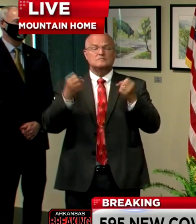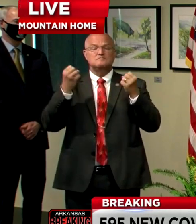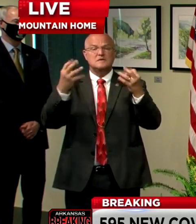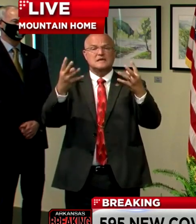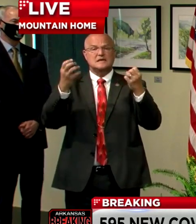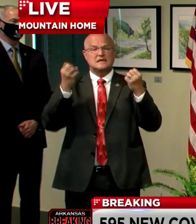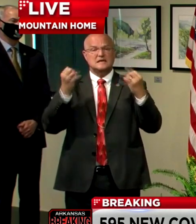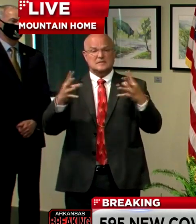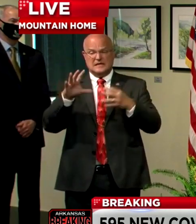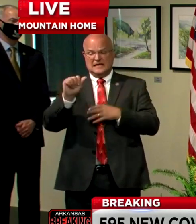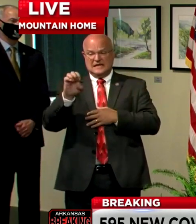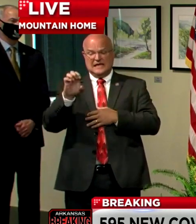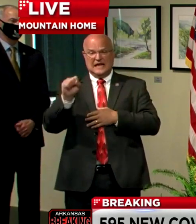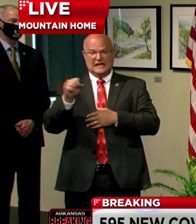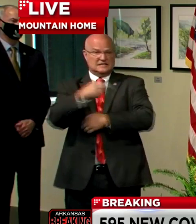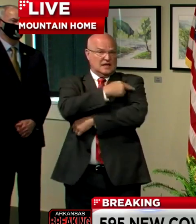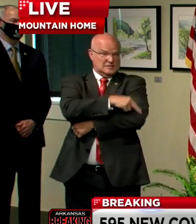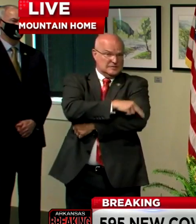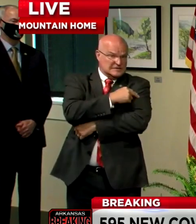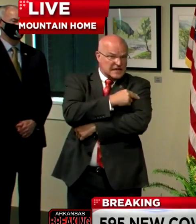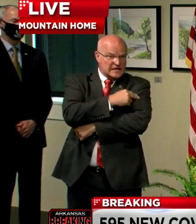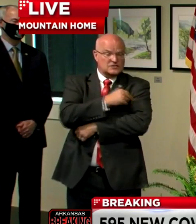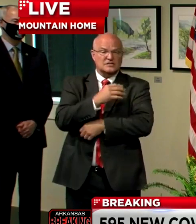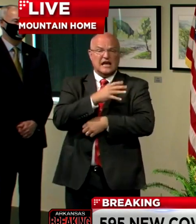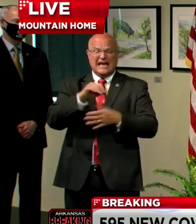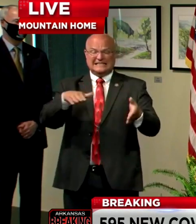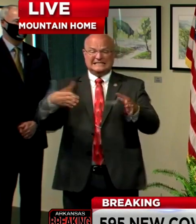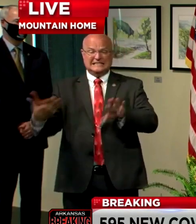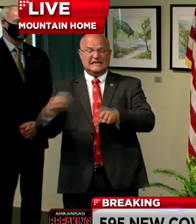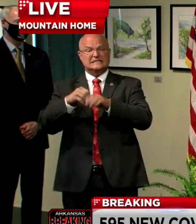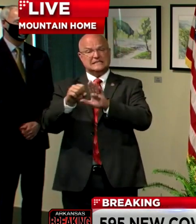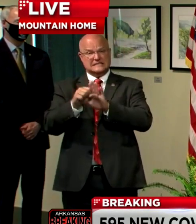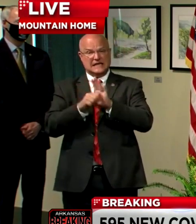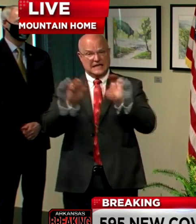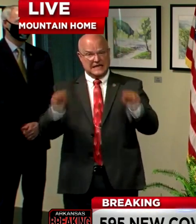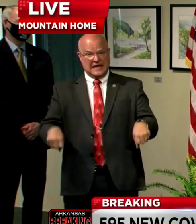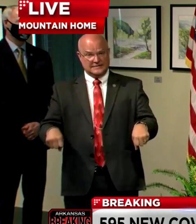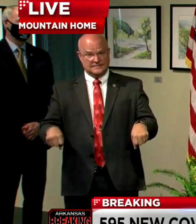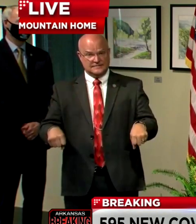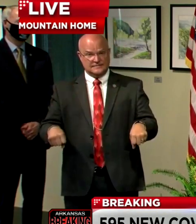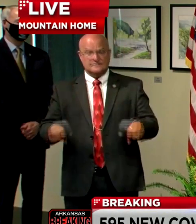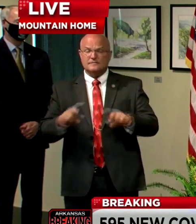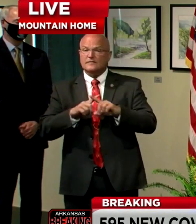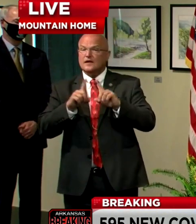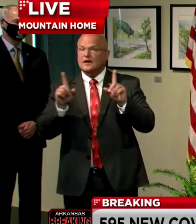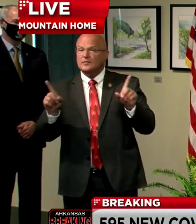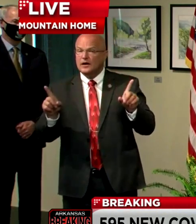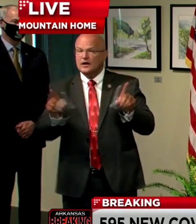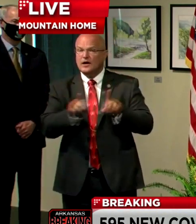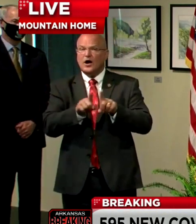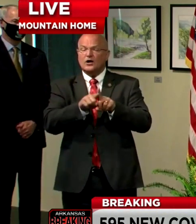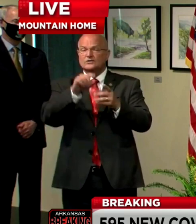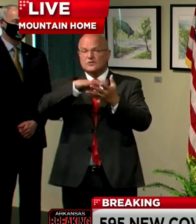THE WAITERS VIRUS SPREADS AND IT CAN SPREAD VERY QUICKLY. IT COULD RESULT IN A LARGE